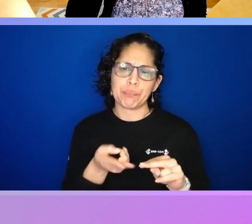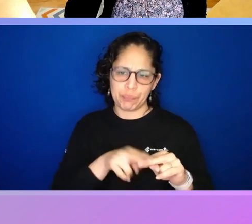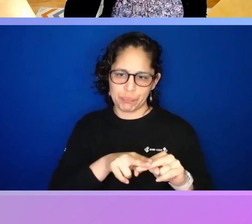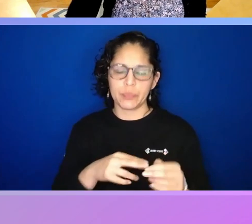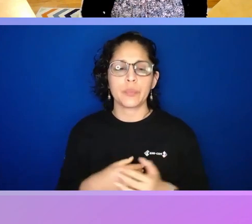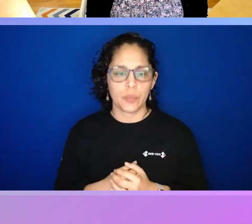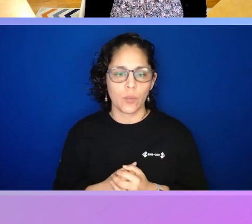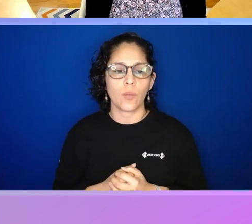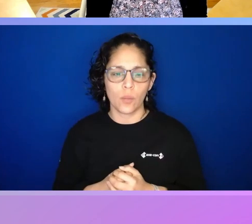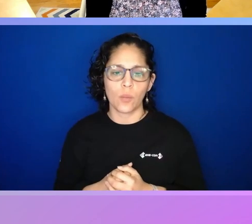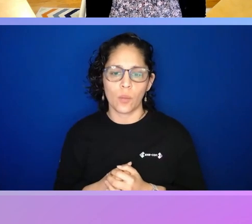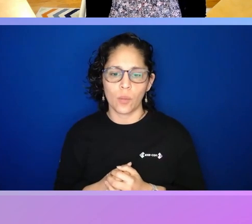light mode and a dark mode. So